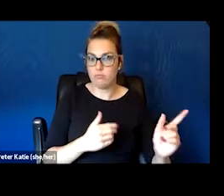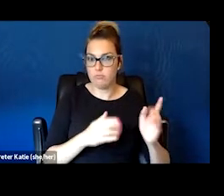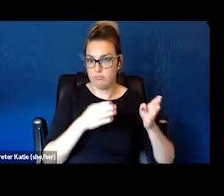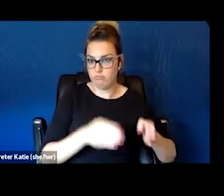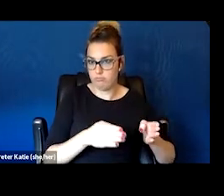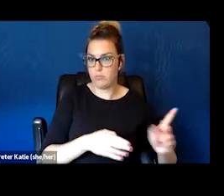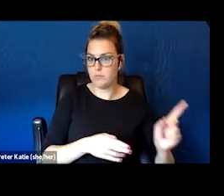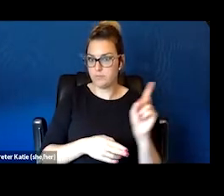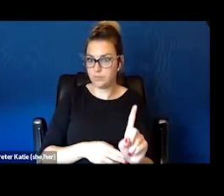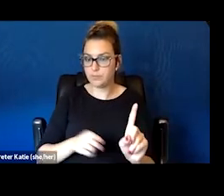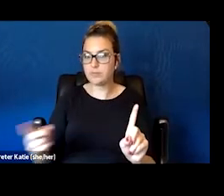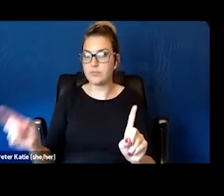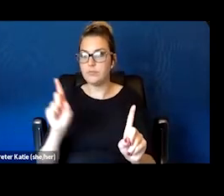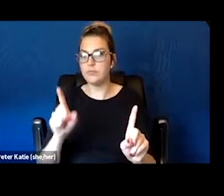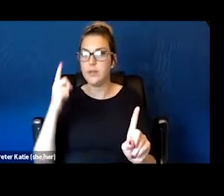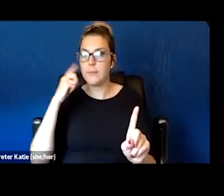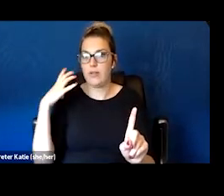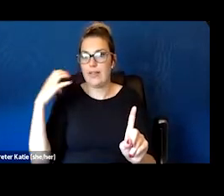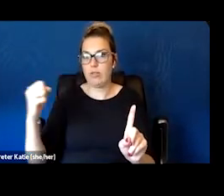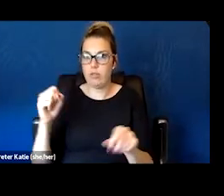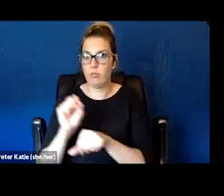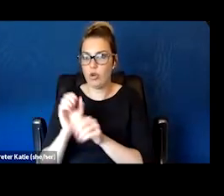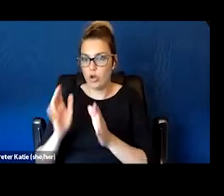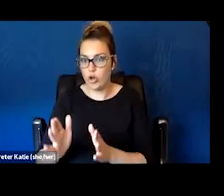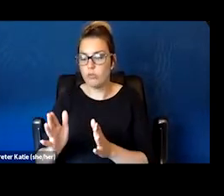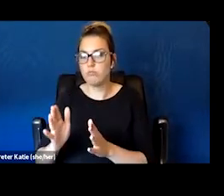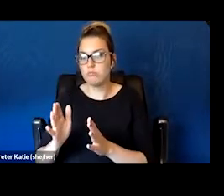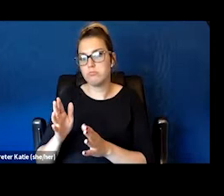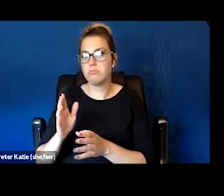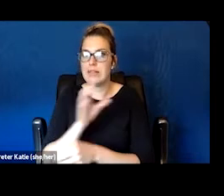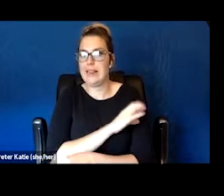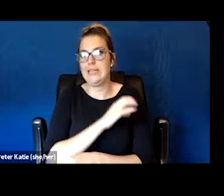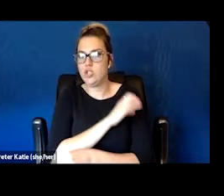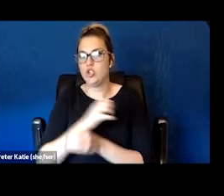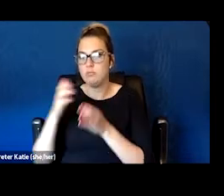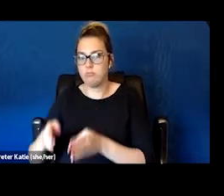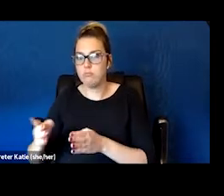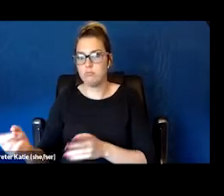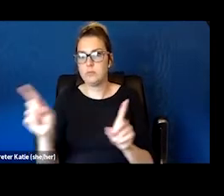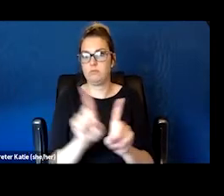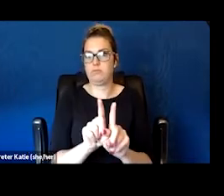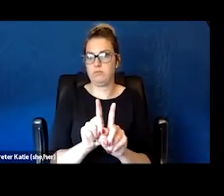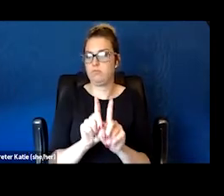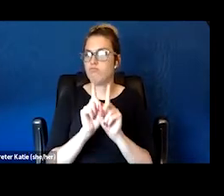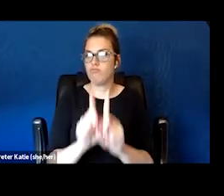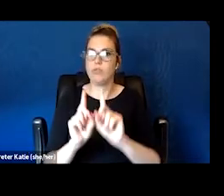for folks who might need that. We also partner a lot with our Healthcare for the Homeless team.